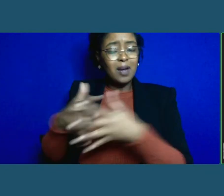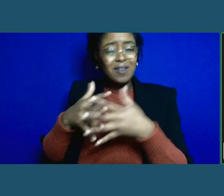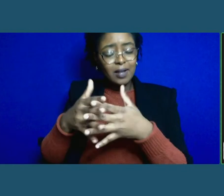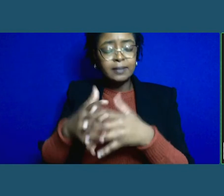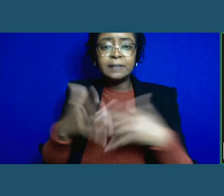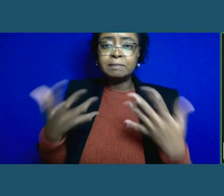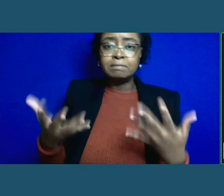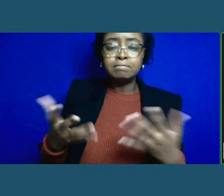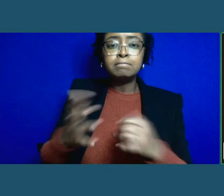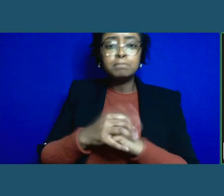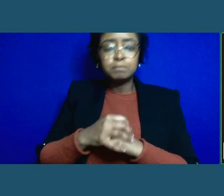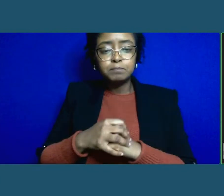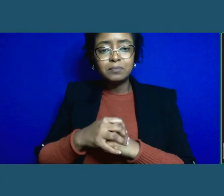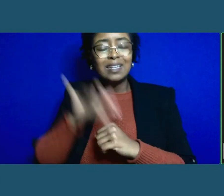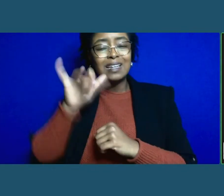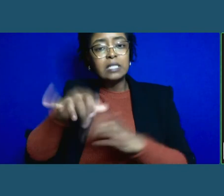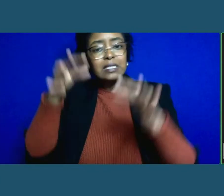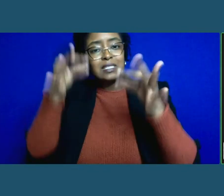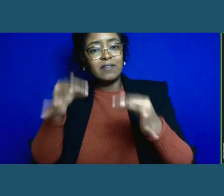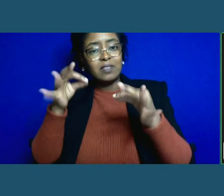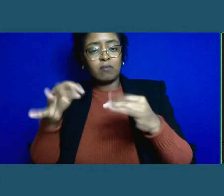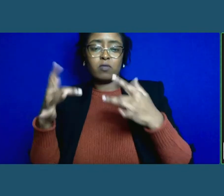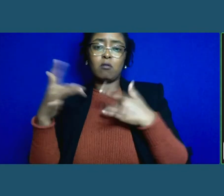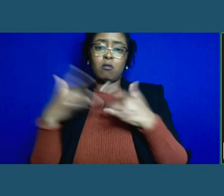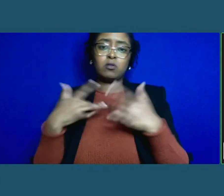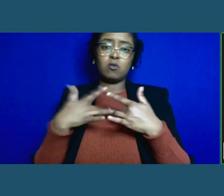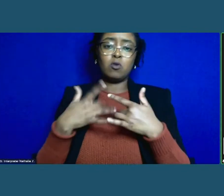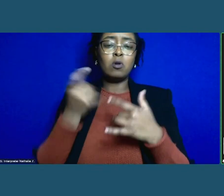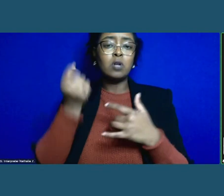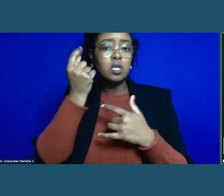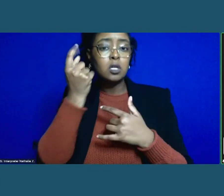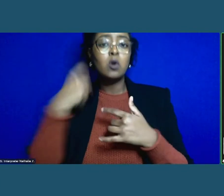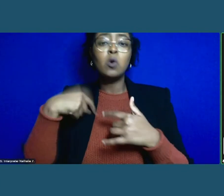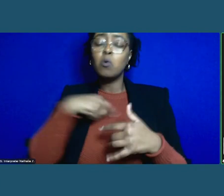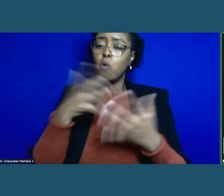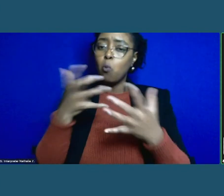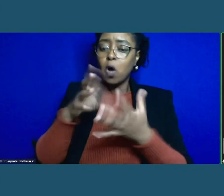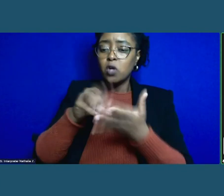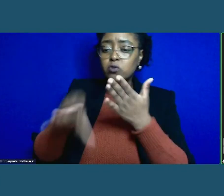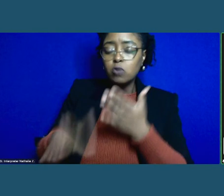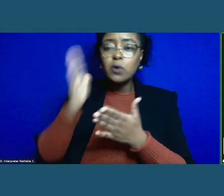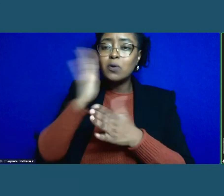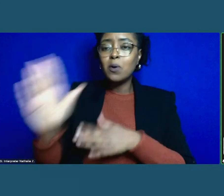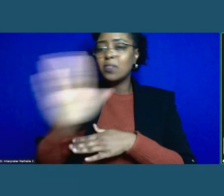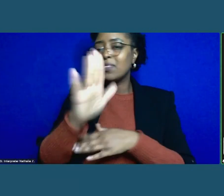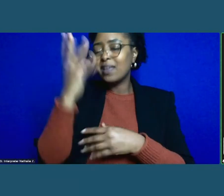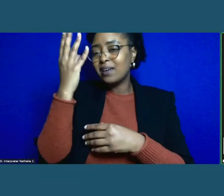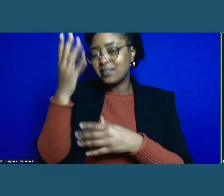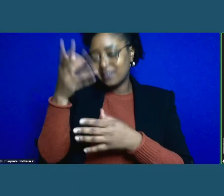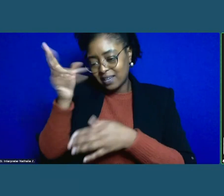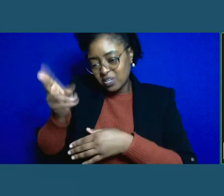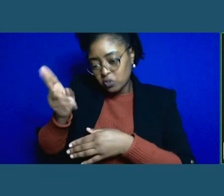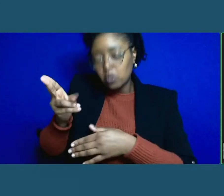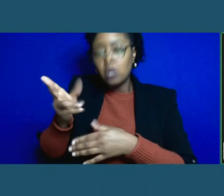about black history in America, um, that that's Definitely a